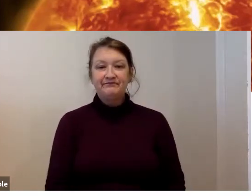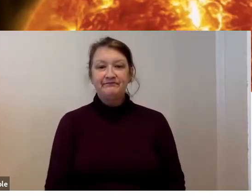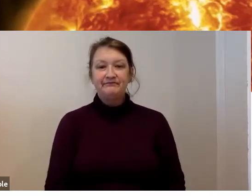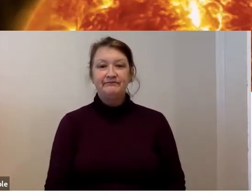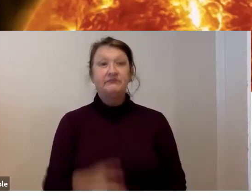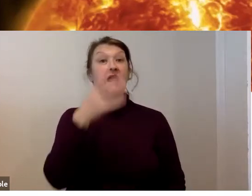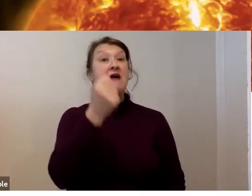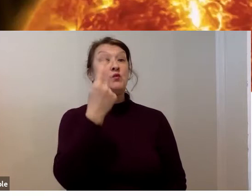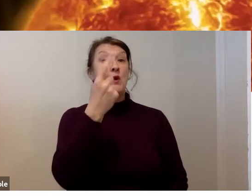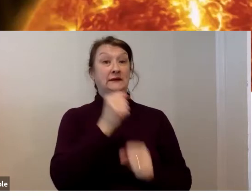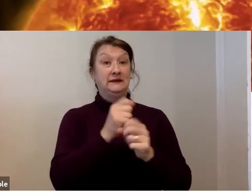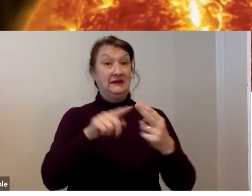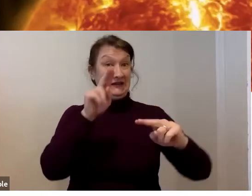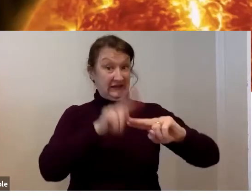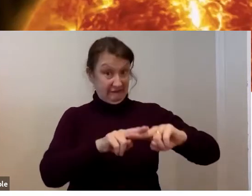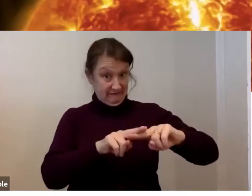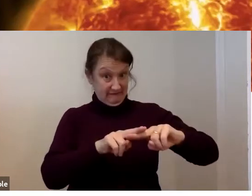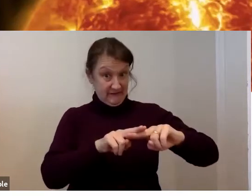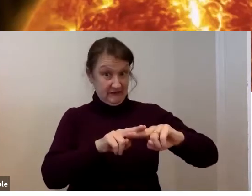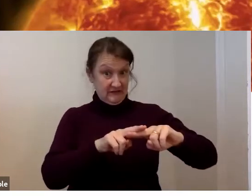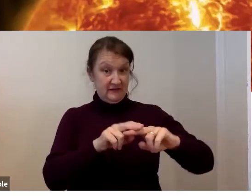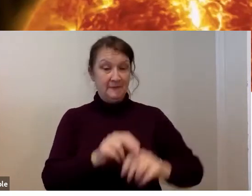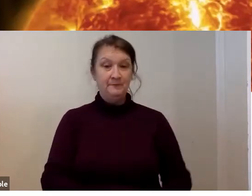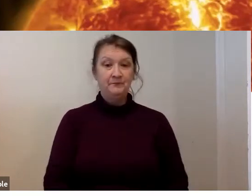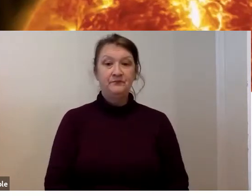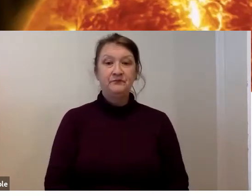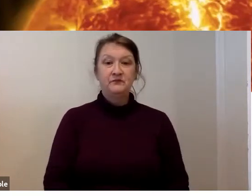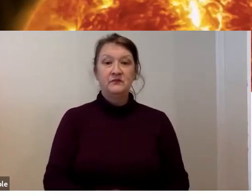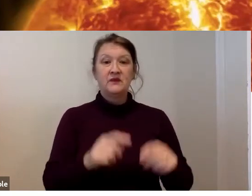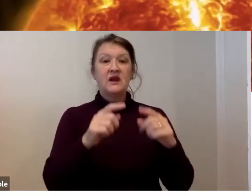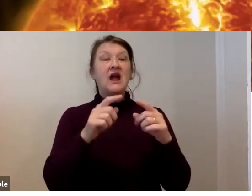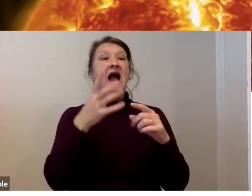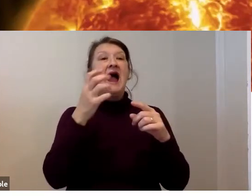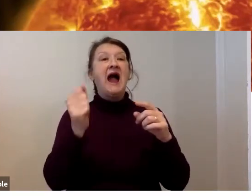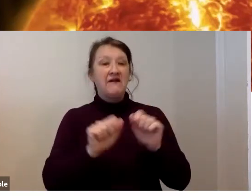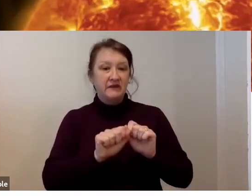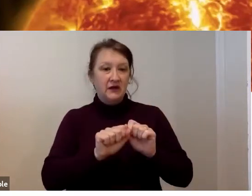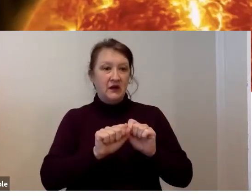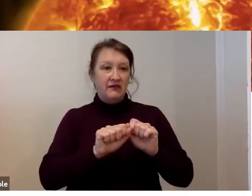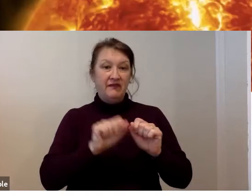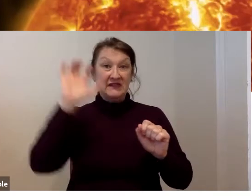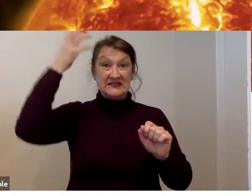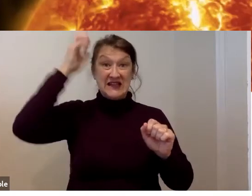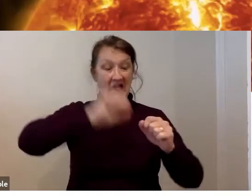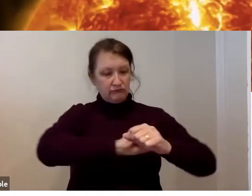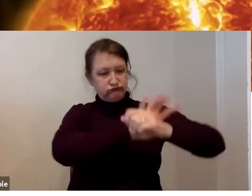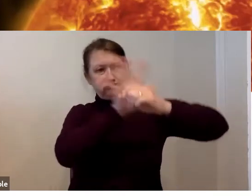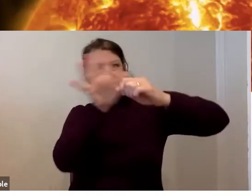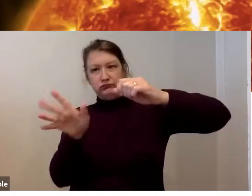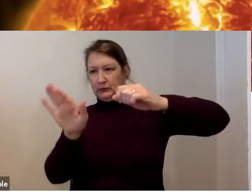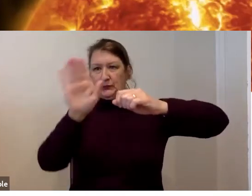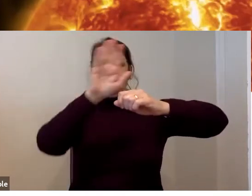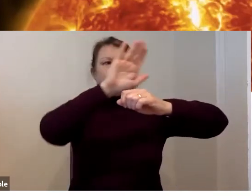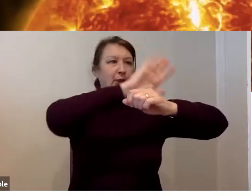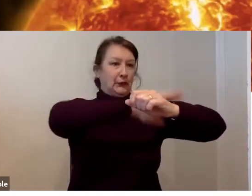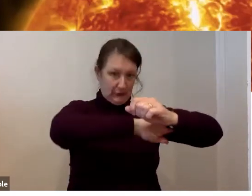'A thing plasma seen above the surface of the sun.', Easy, did not